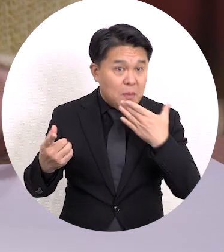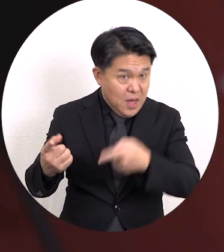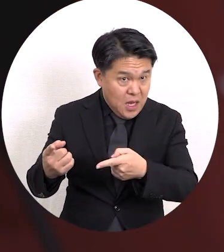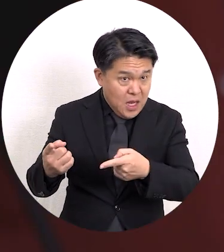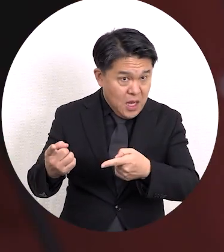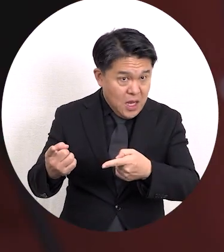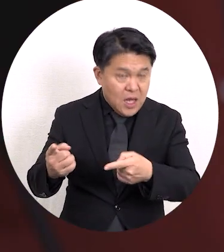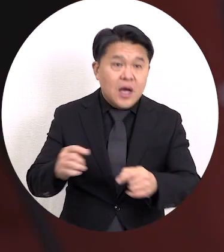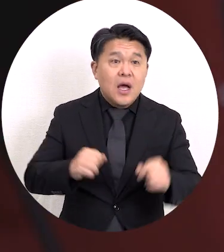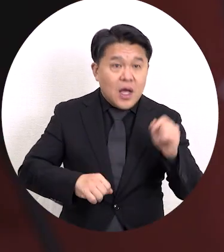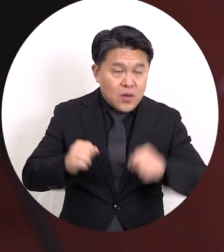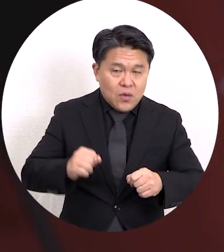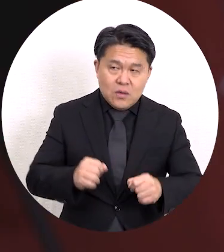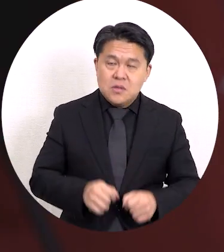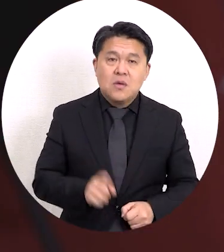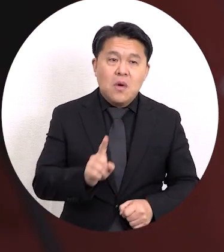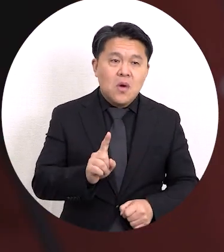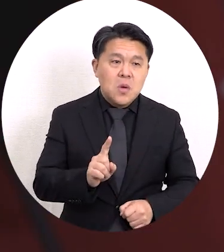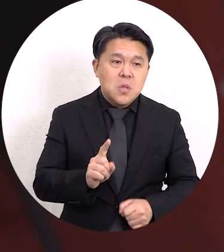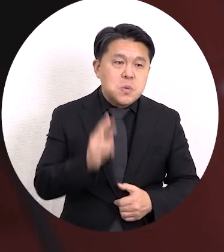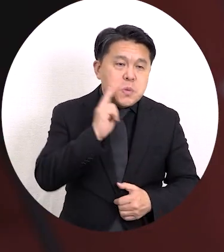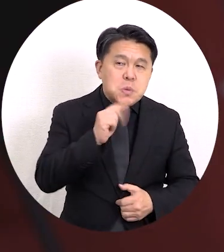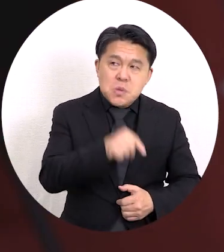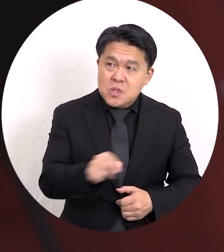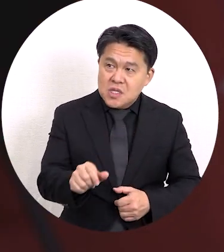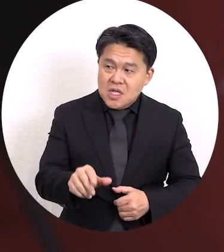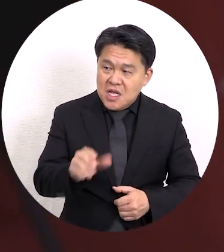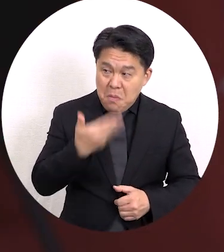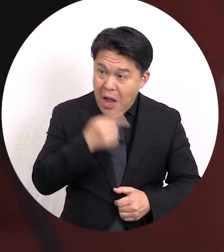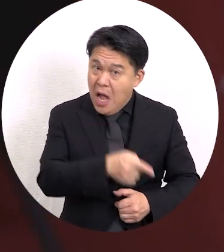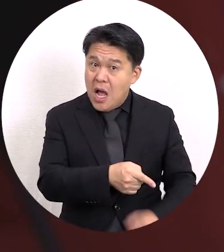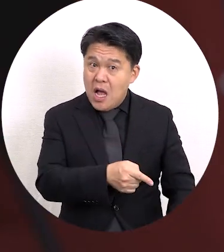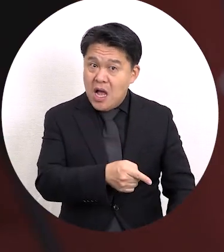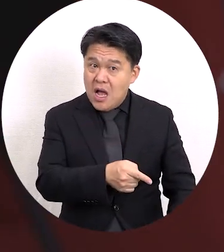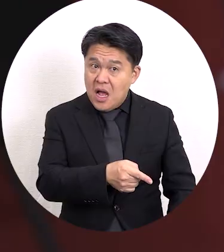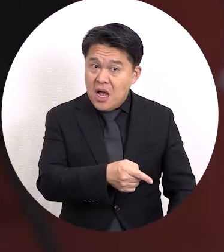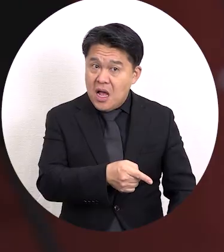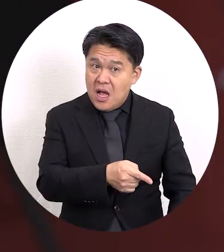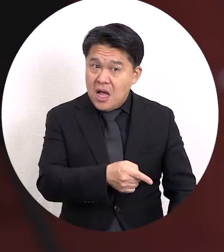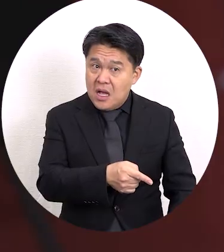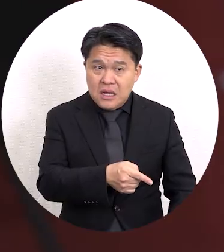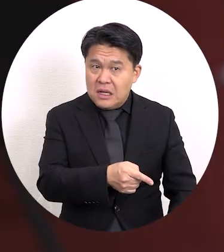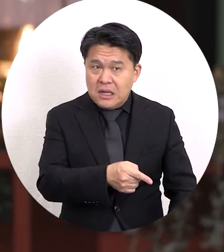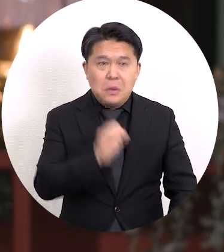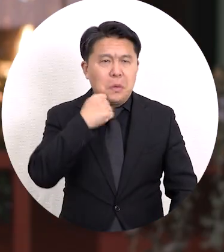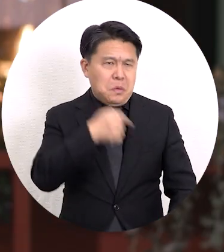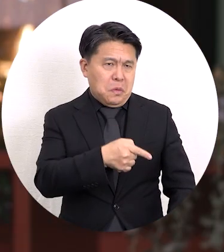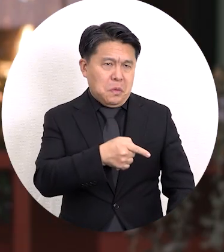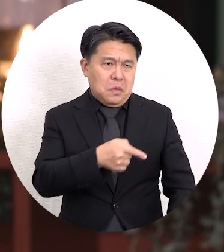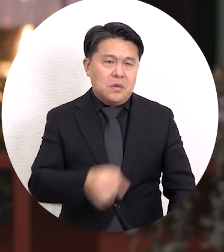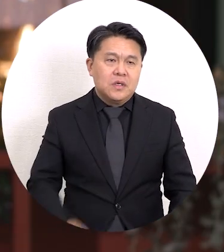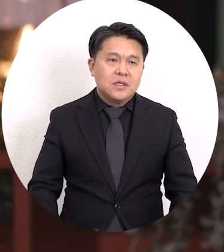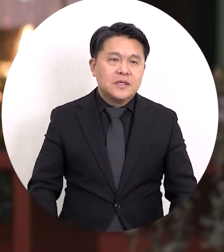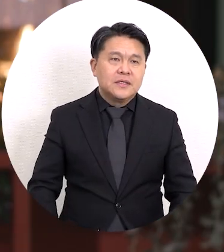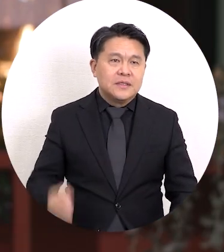Would it be possible for primates to mimic my actions? This is not easy. It requires considerable intelligence